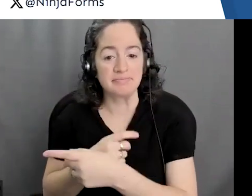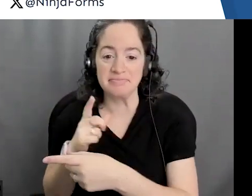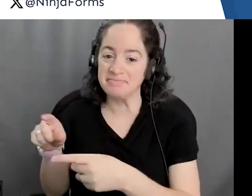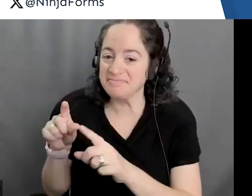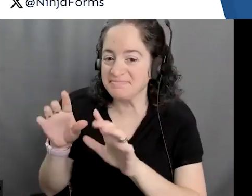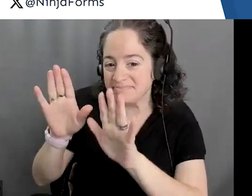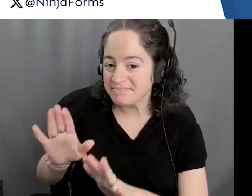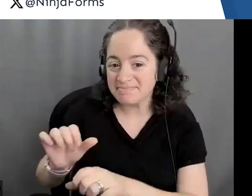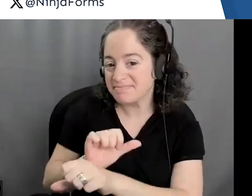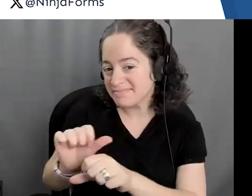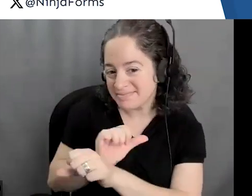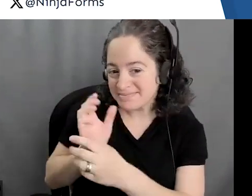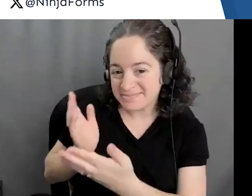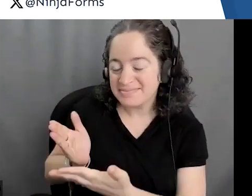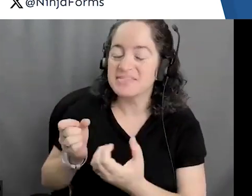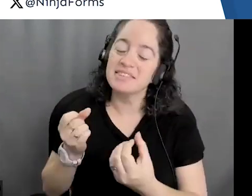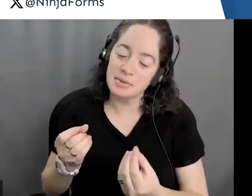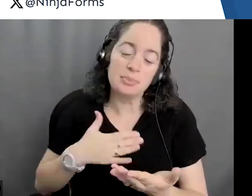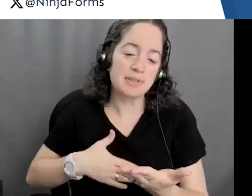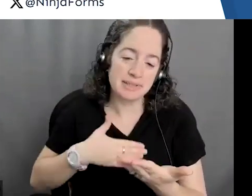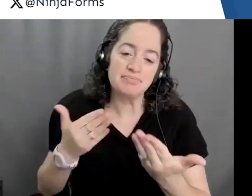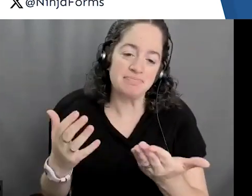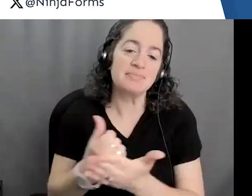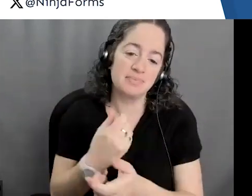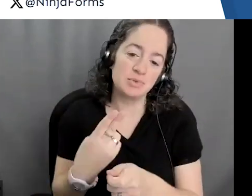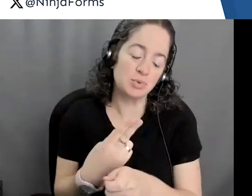and I would definitely recommend checking out the interpretation.